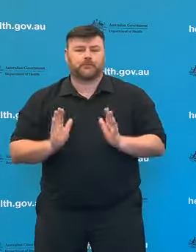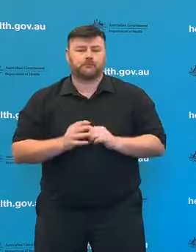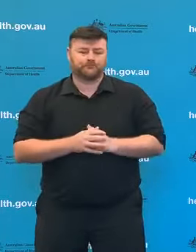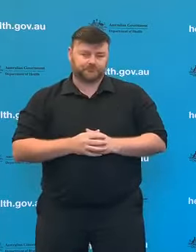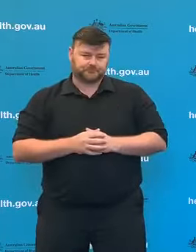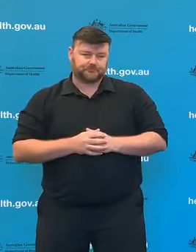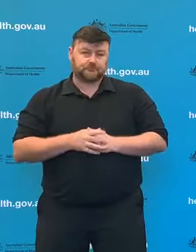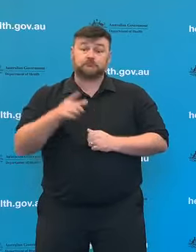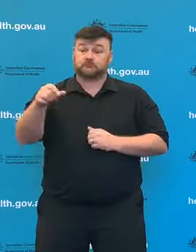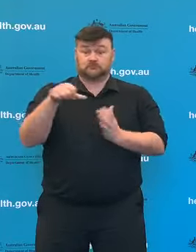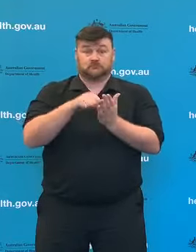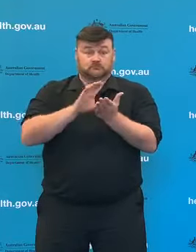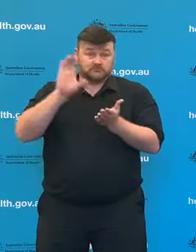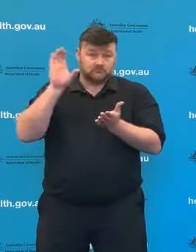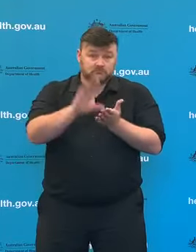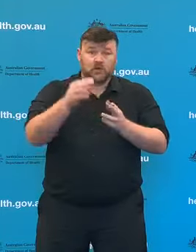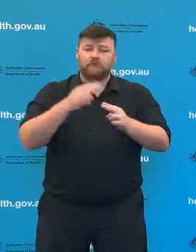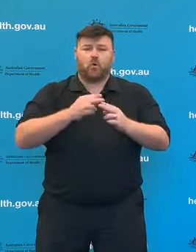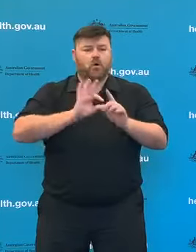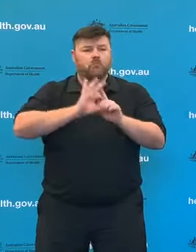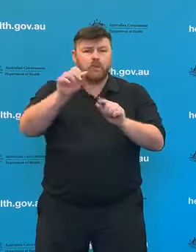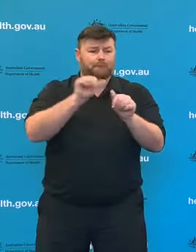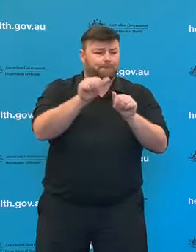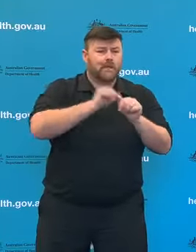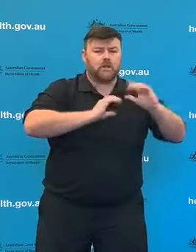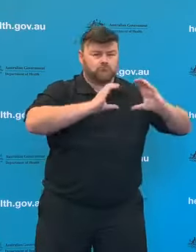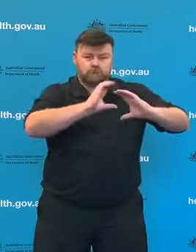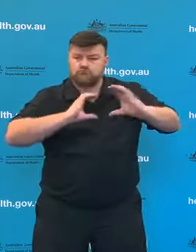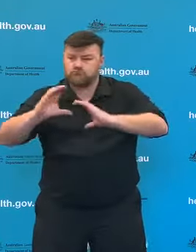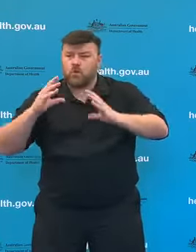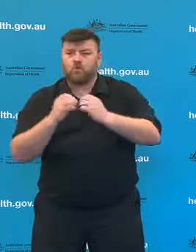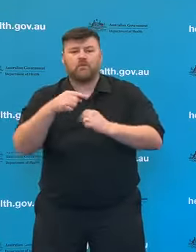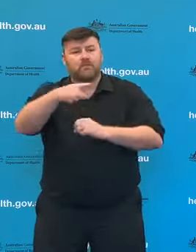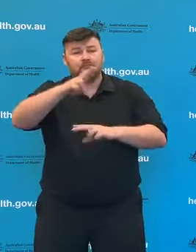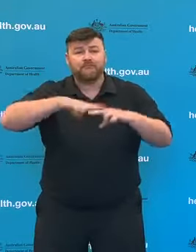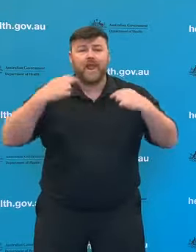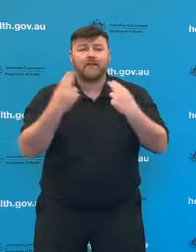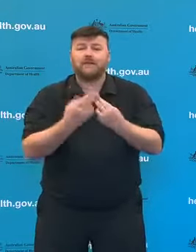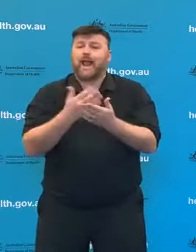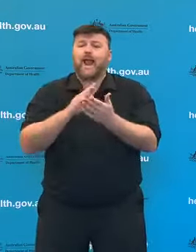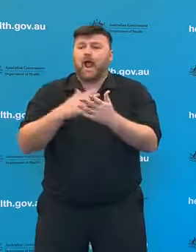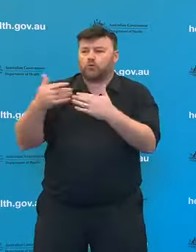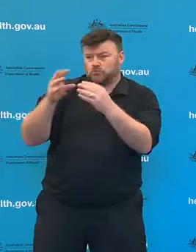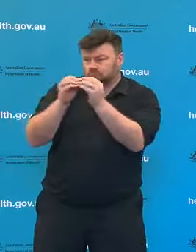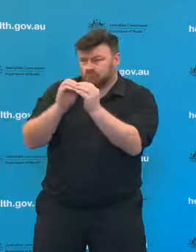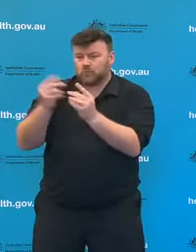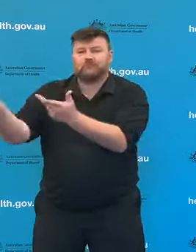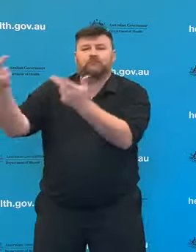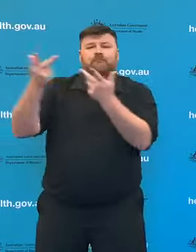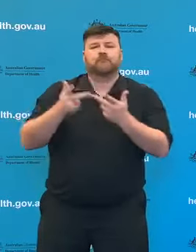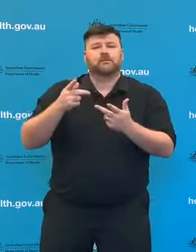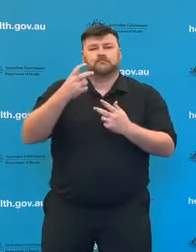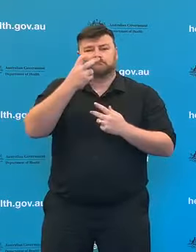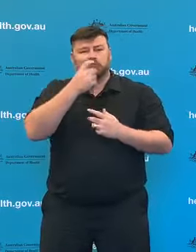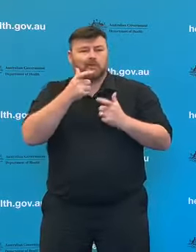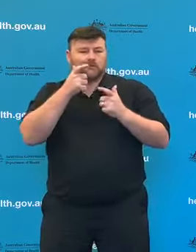communications with families and improve visitation arrangements. All these measures will enhance both the quality